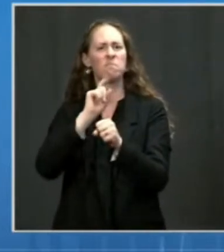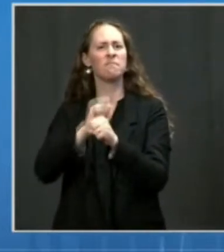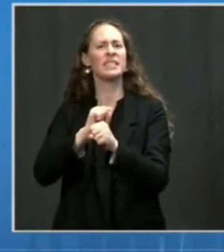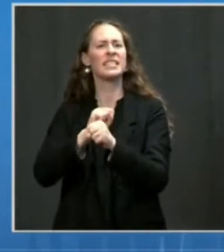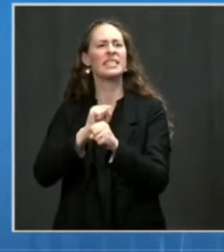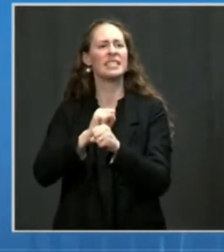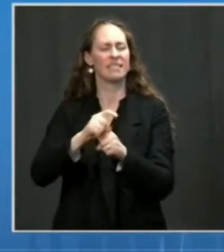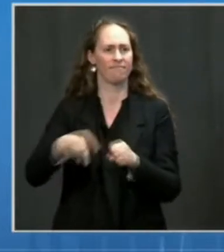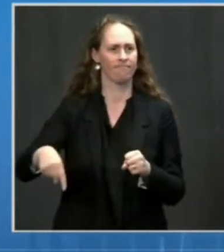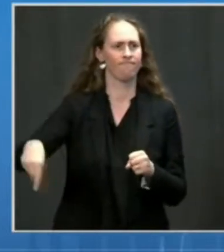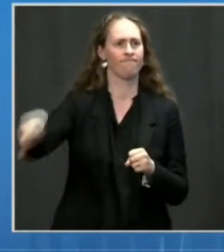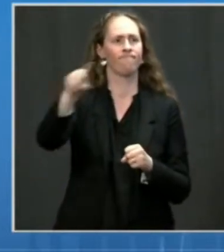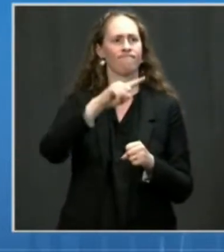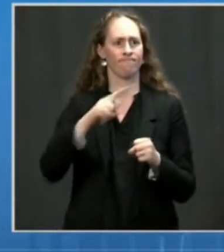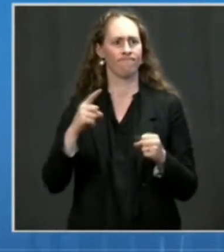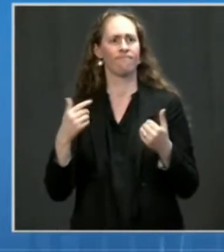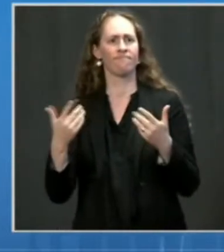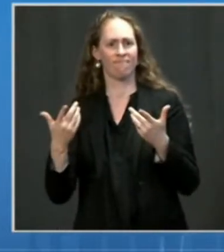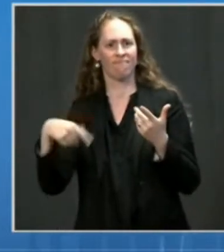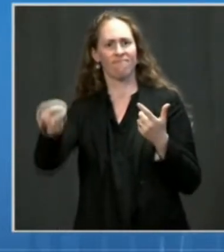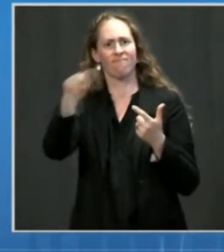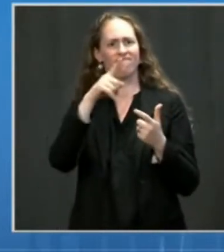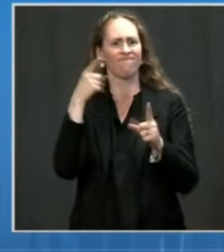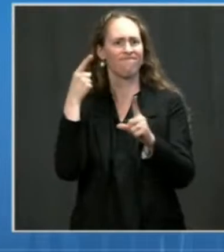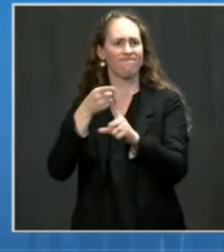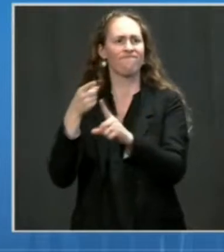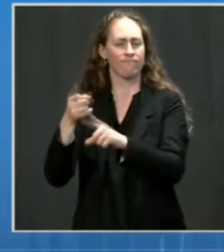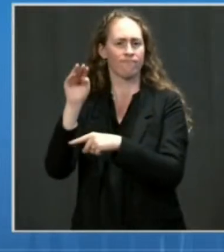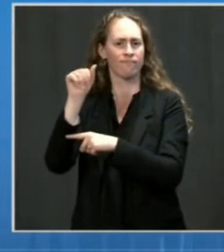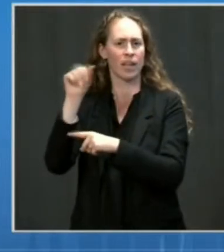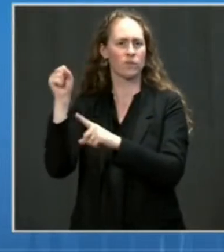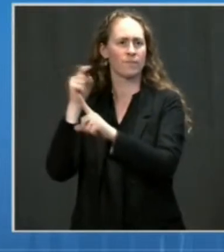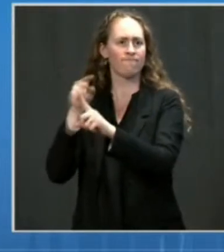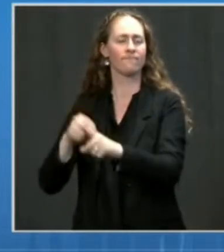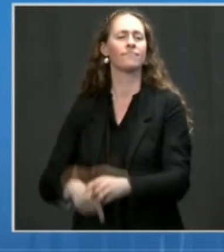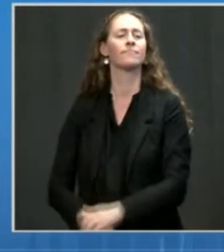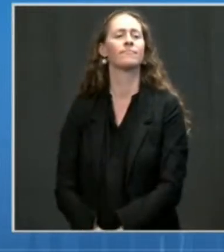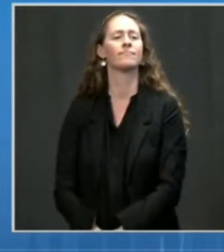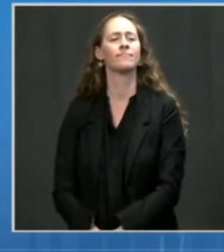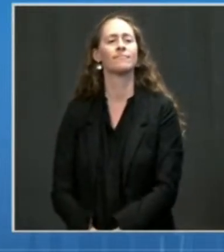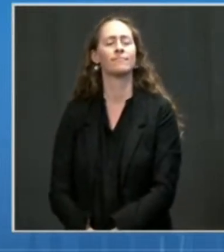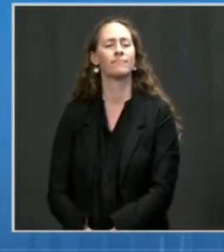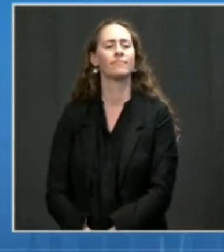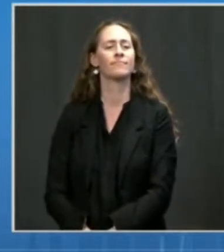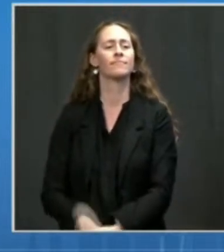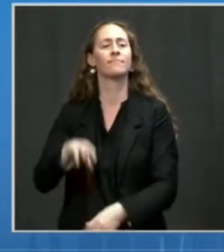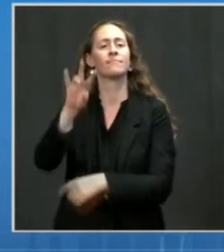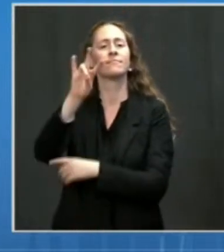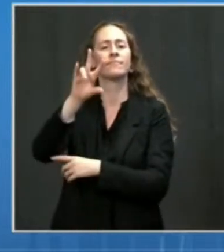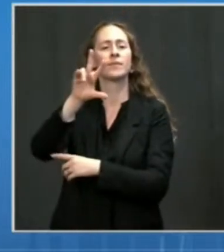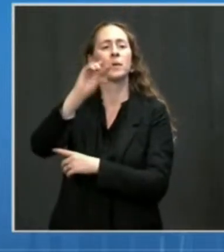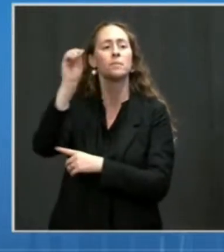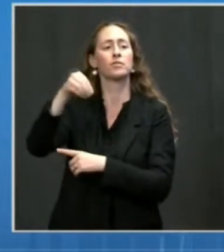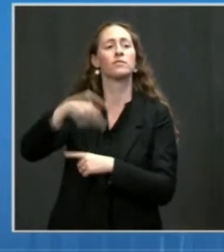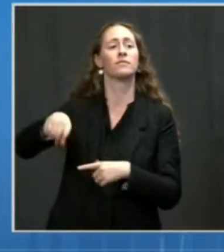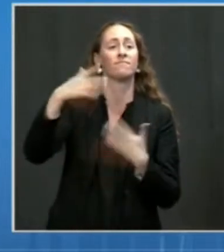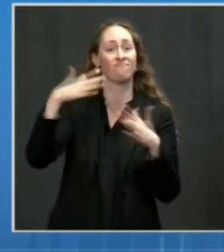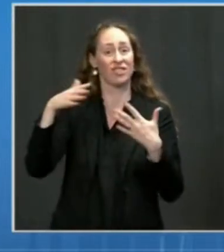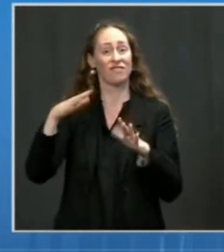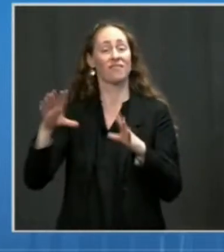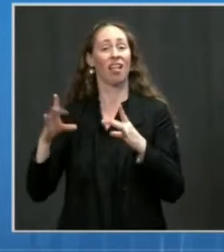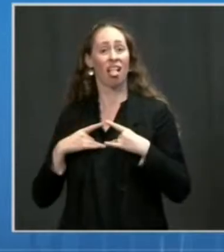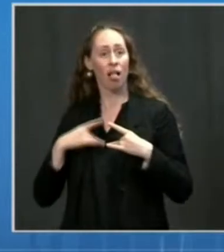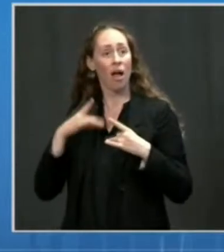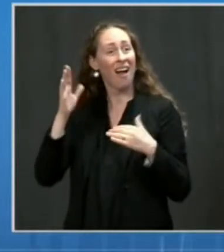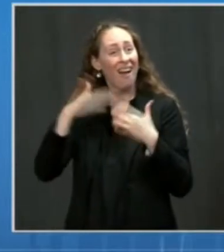WERE A TOTAL OF 934 CONFIRMED